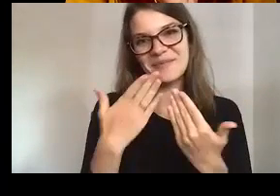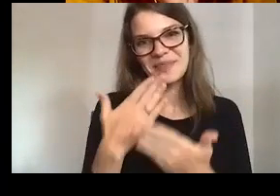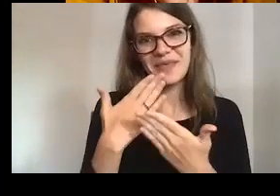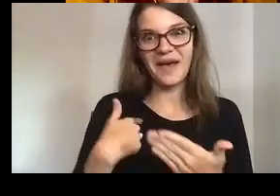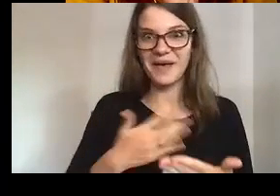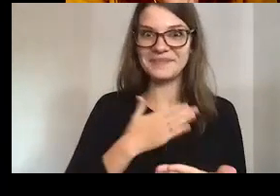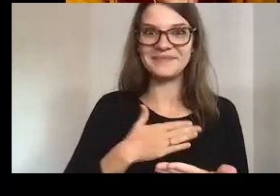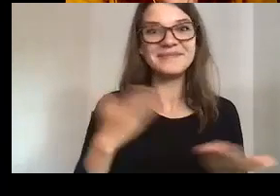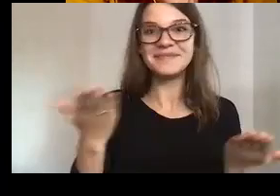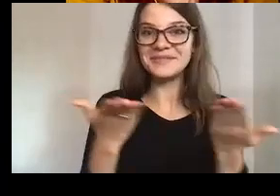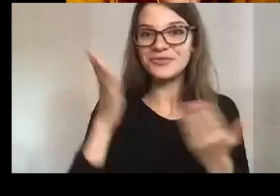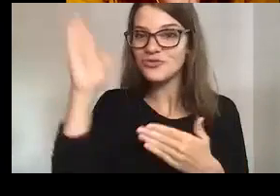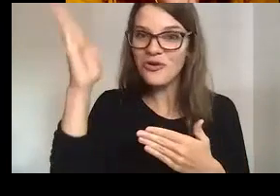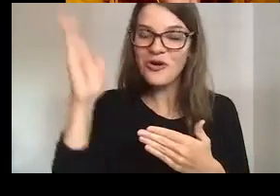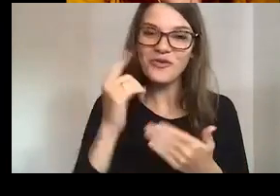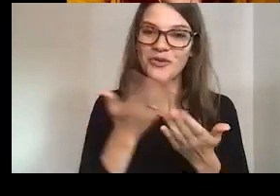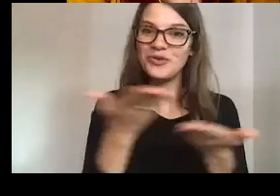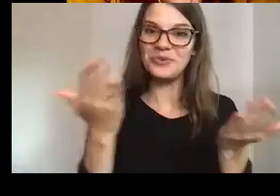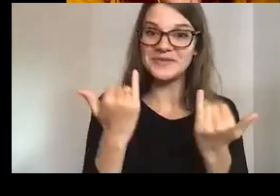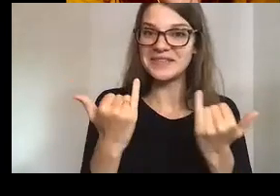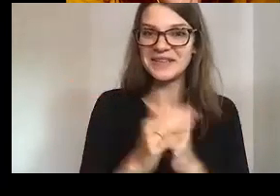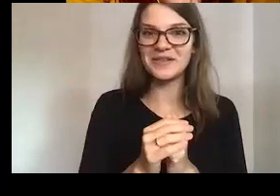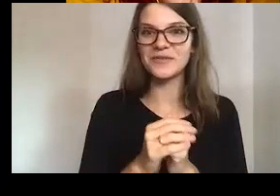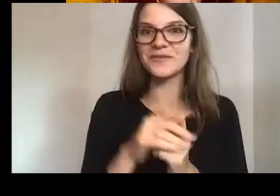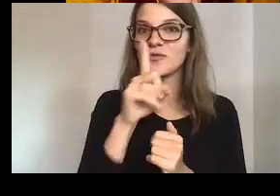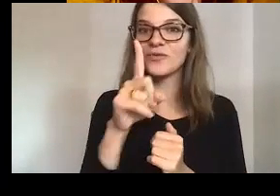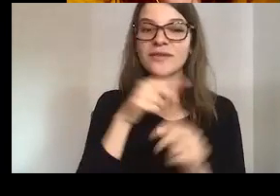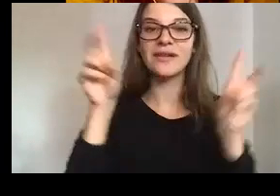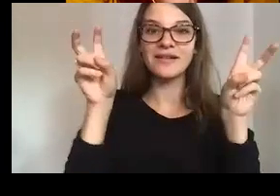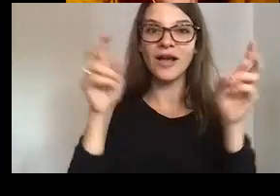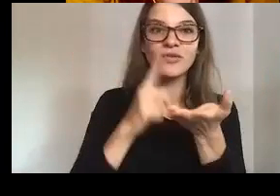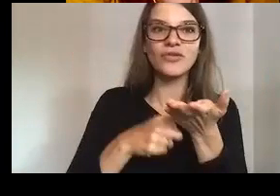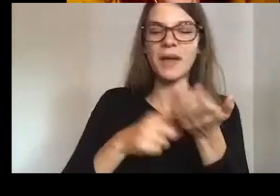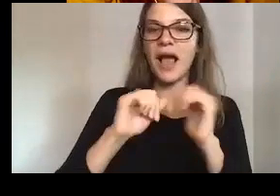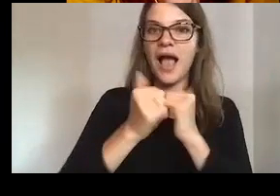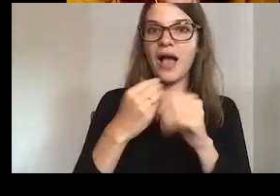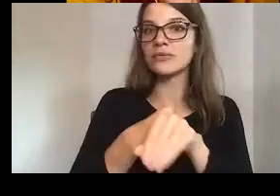talking with you all today really about this idea of how telehealth has changed